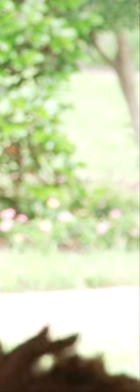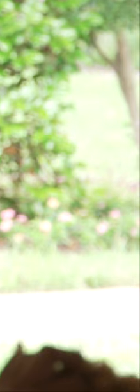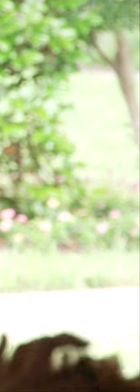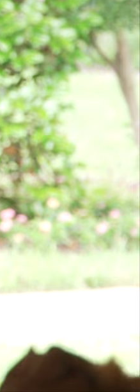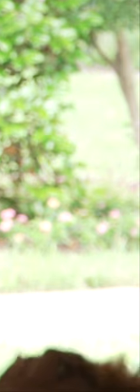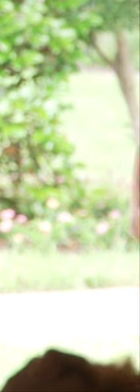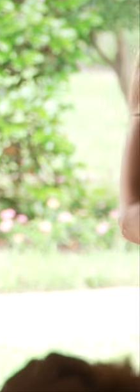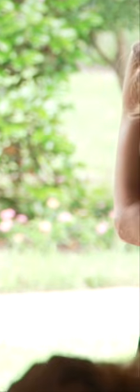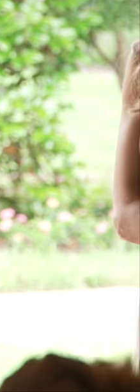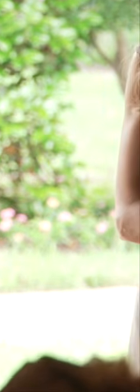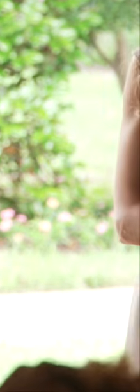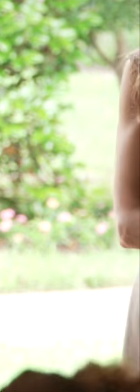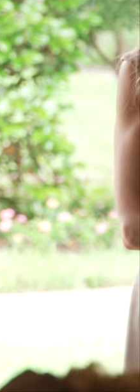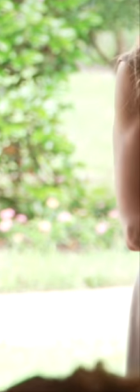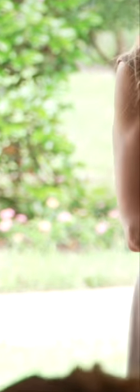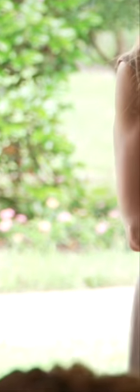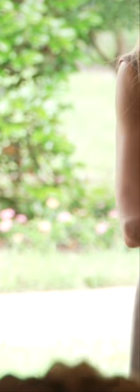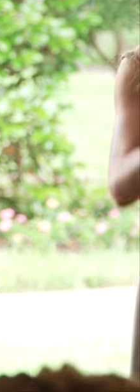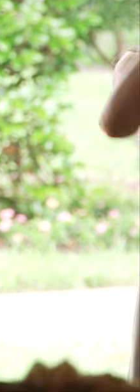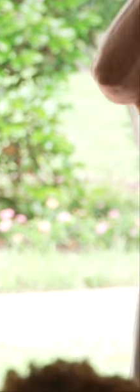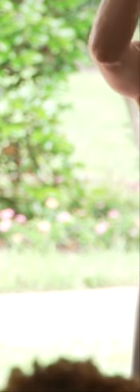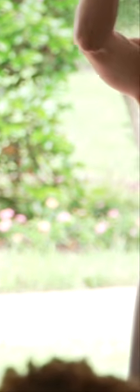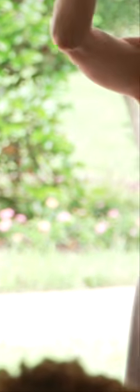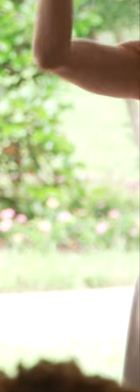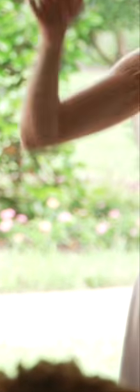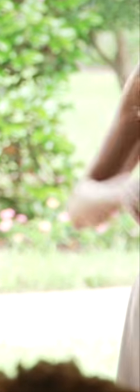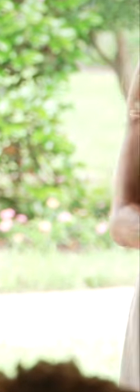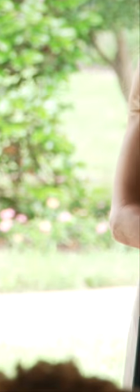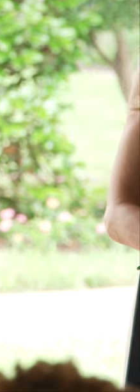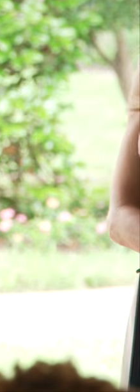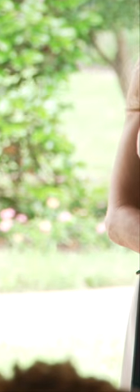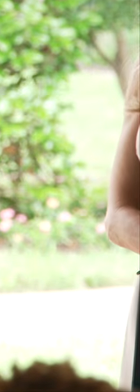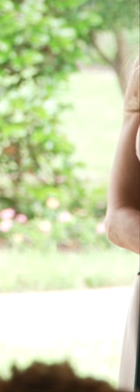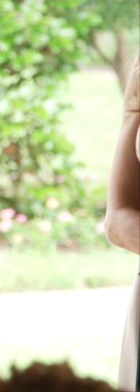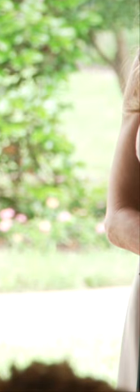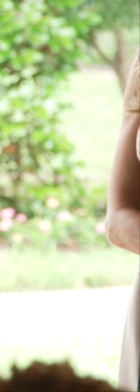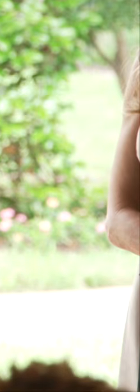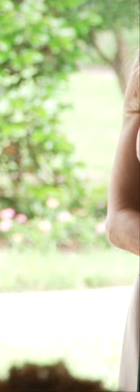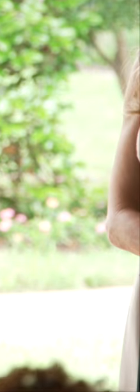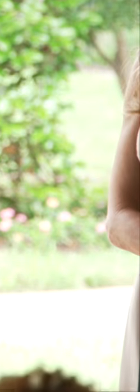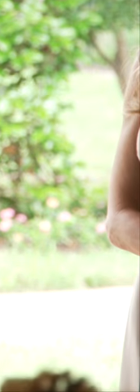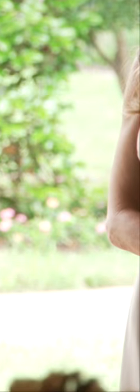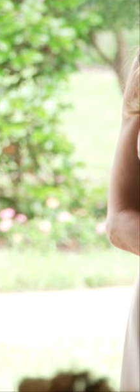care, health policy, and national leadership. Her commitment to ethical, evidence-based public